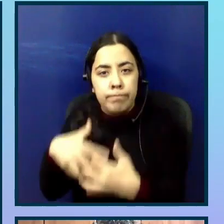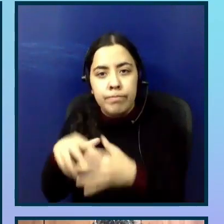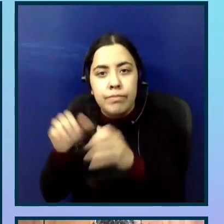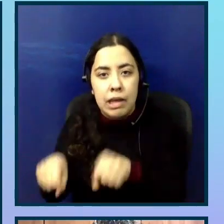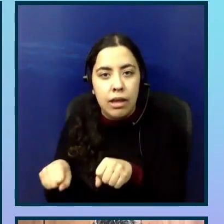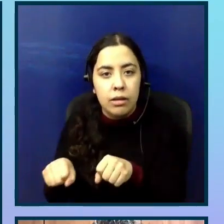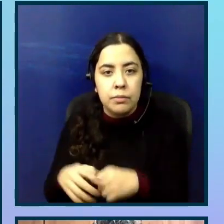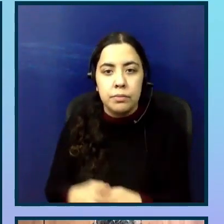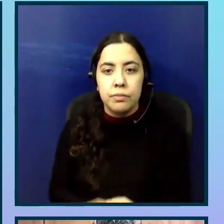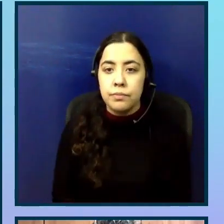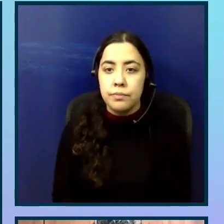Turn back over to you, John.